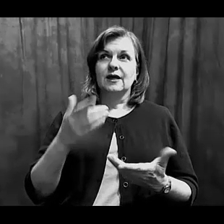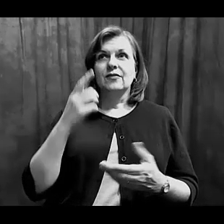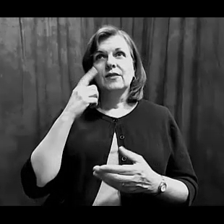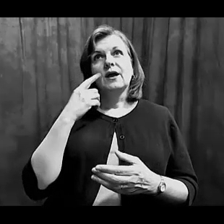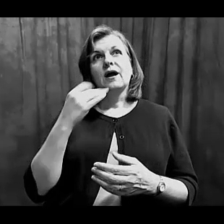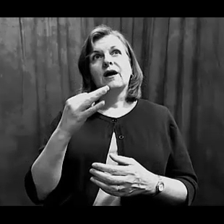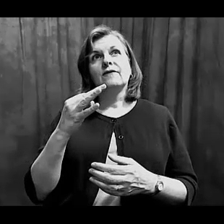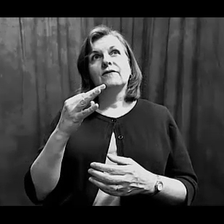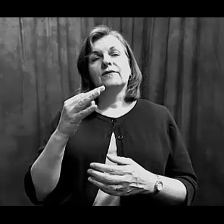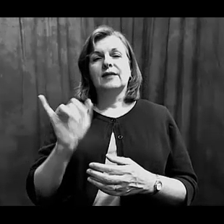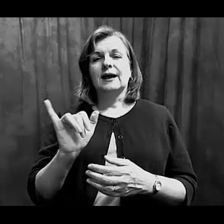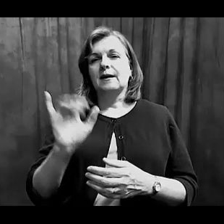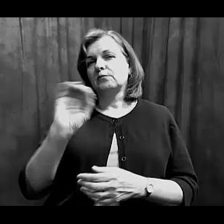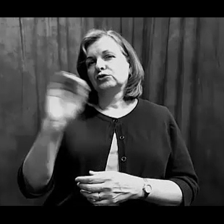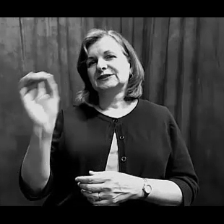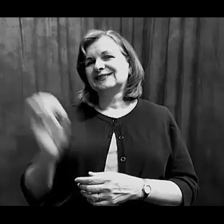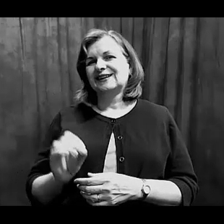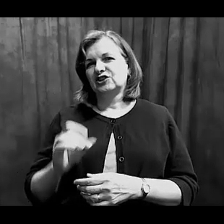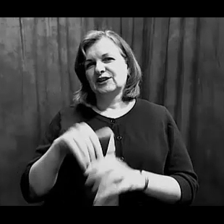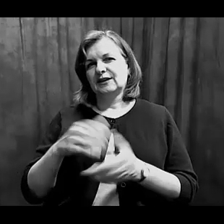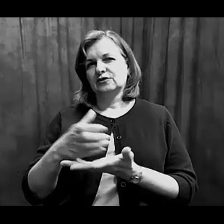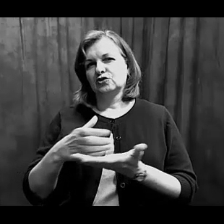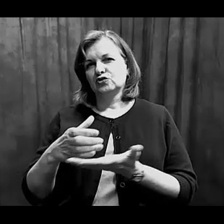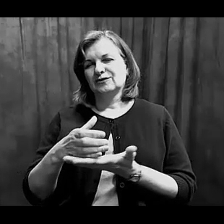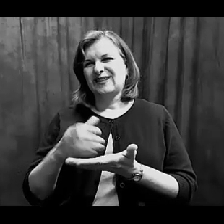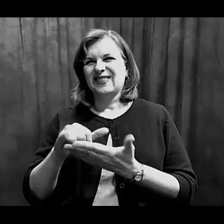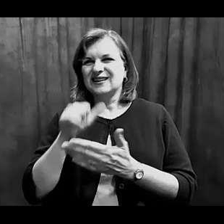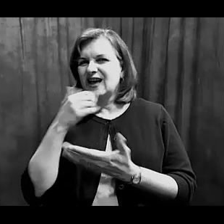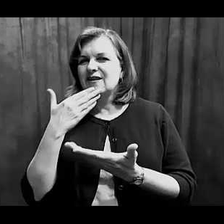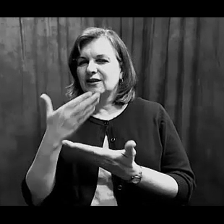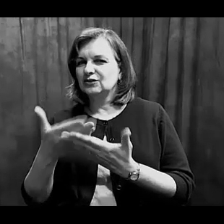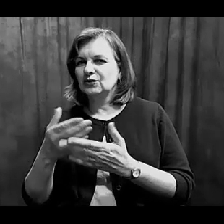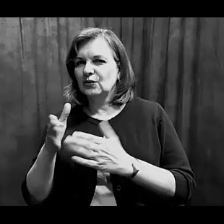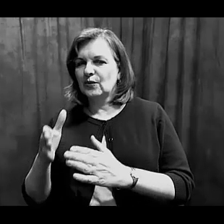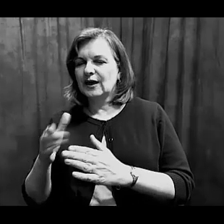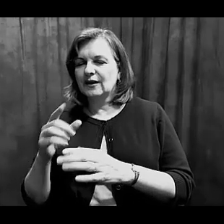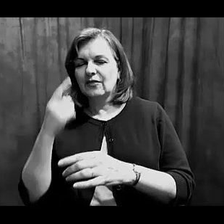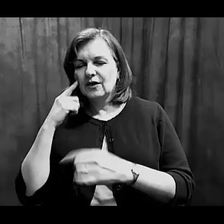or some of you may be able think about it as a percentage maybe of a solution it's not a